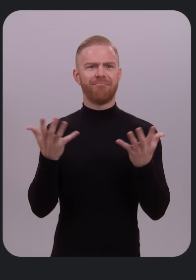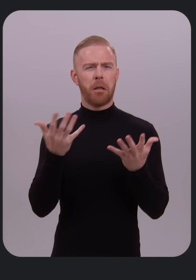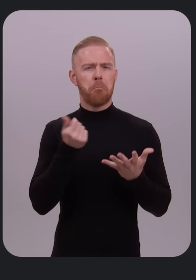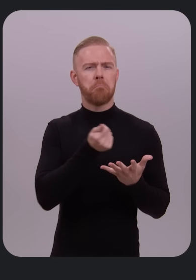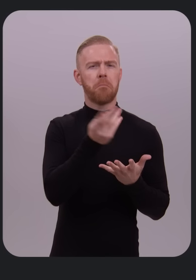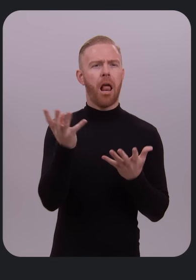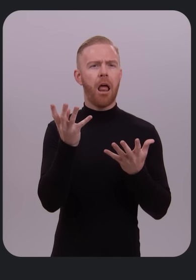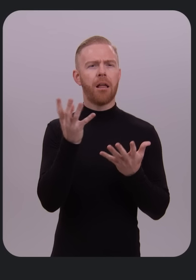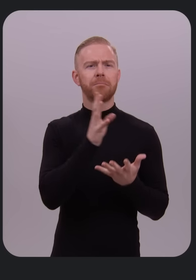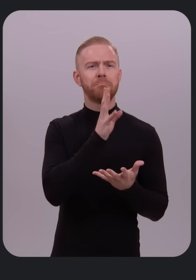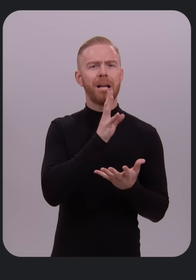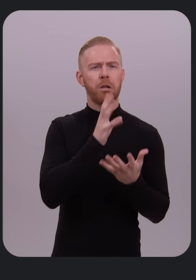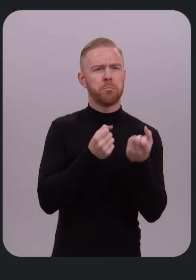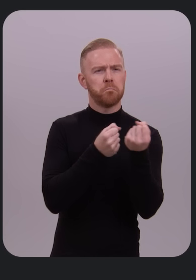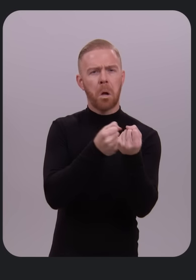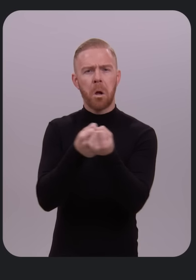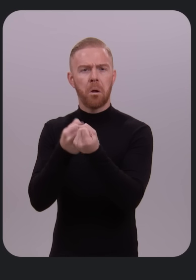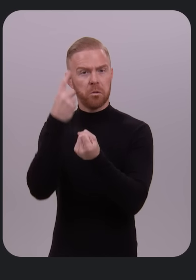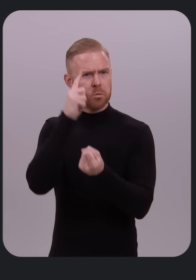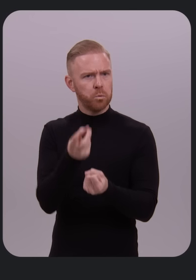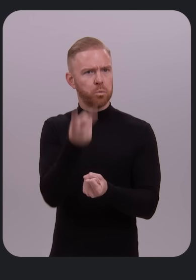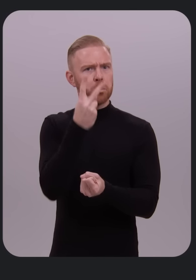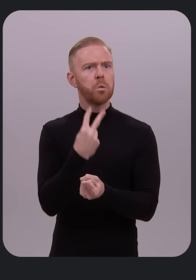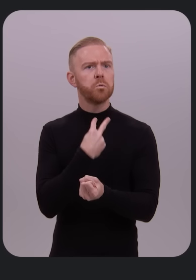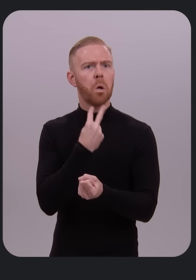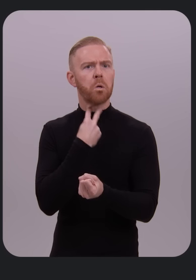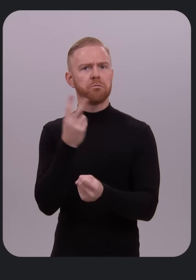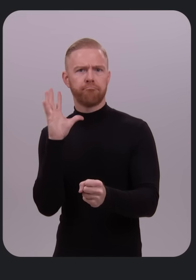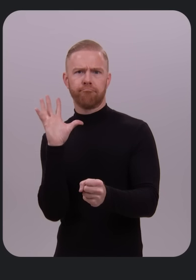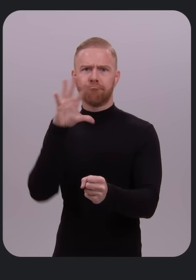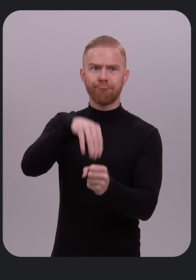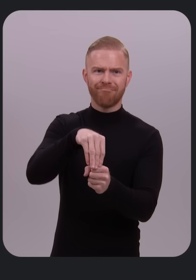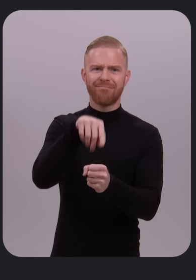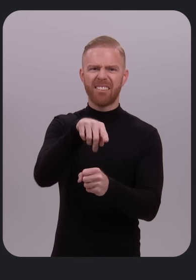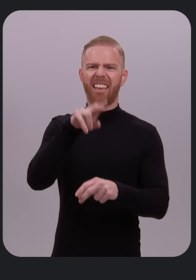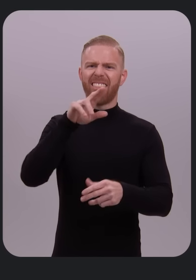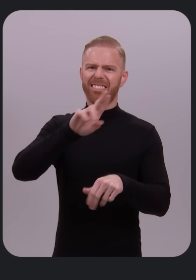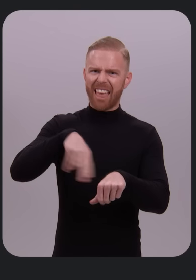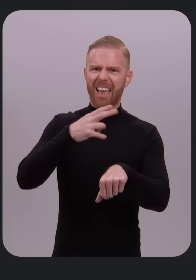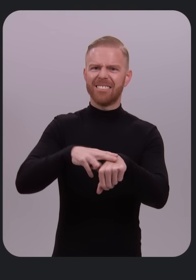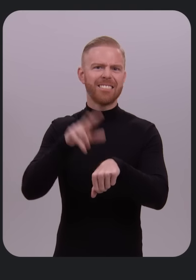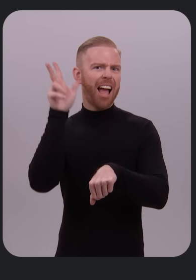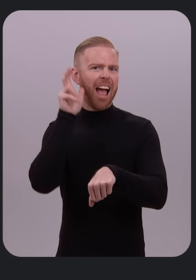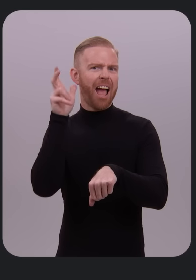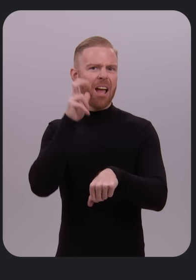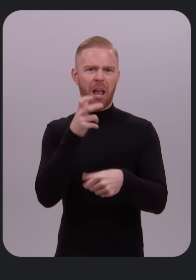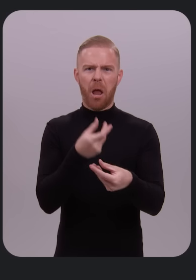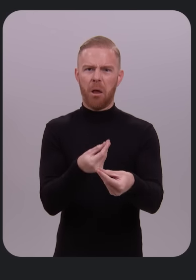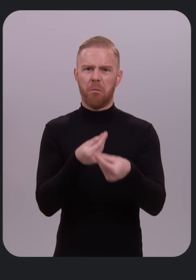for two voices, built on native audio output. [VIDEO PLAYBACK]